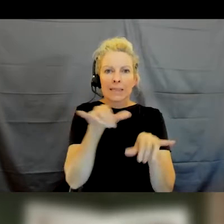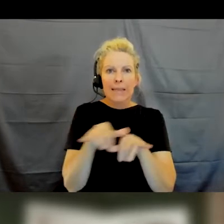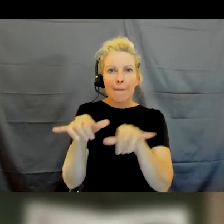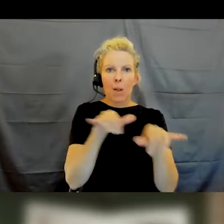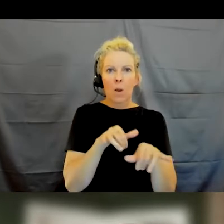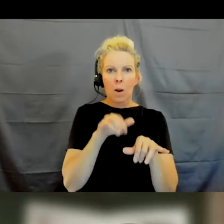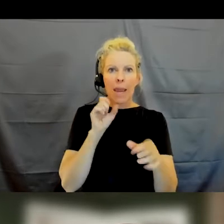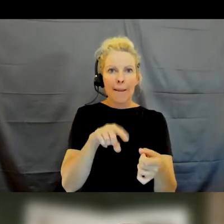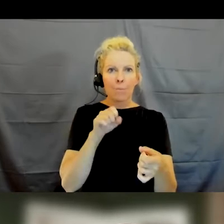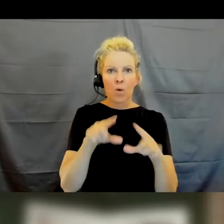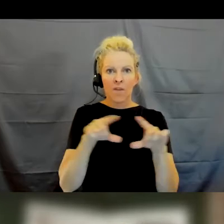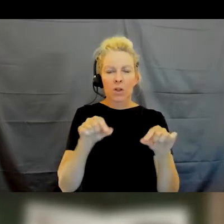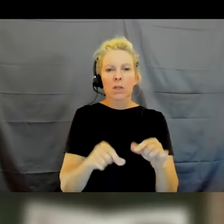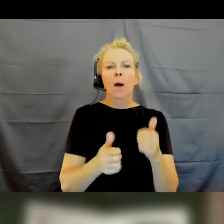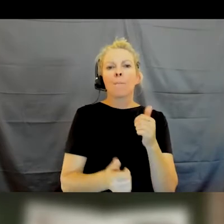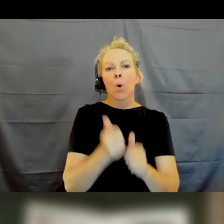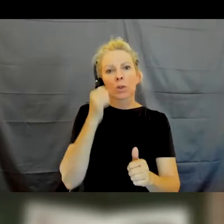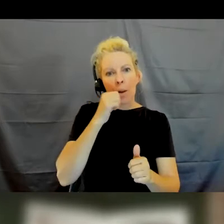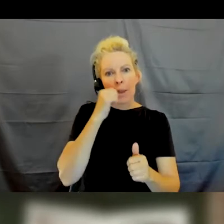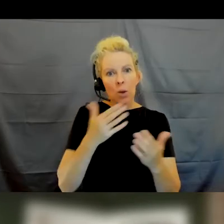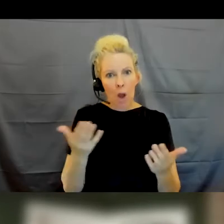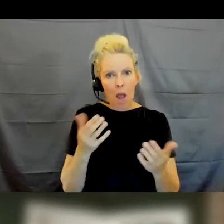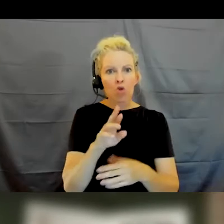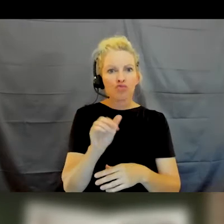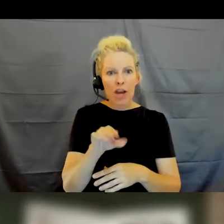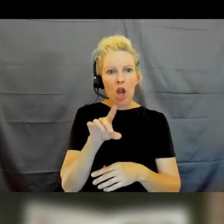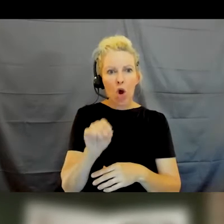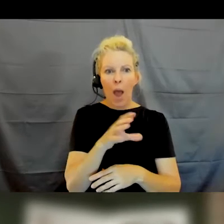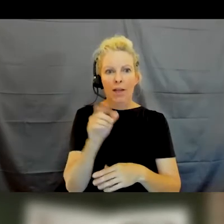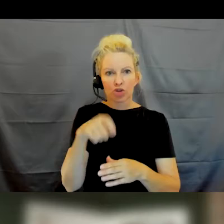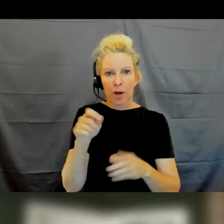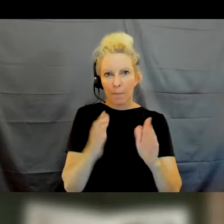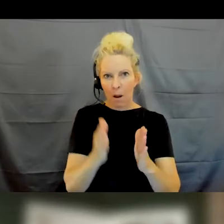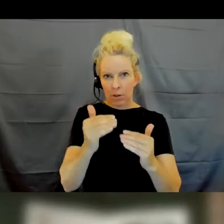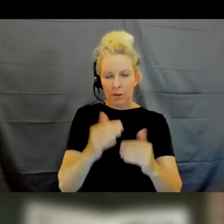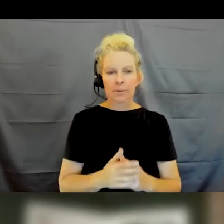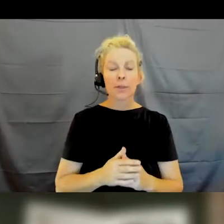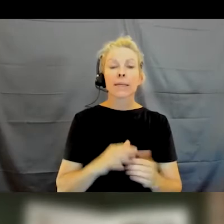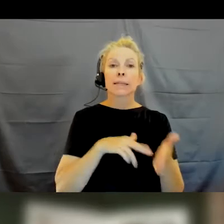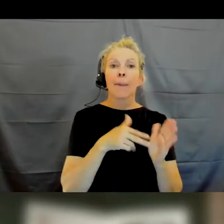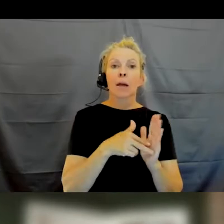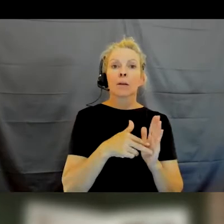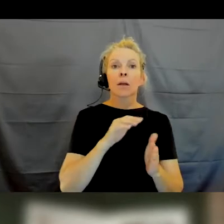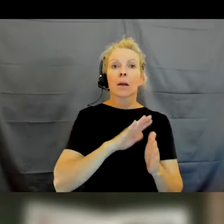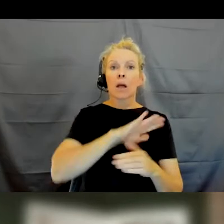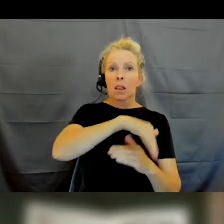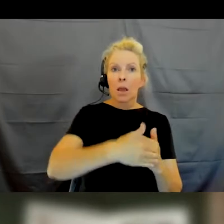checkbox groups. We have a semantic field set element that wraps our legend and two radio